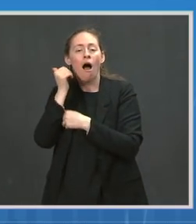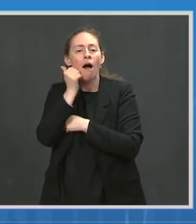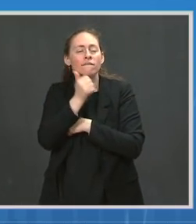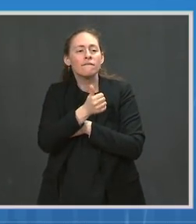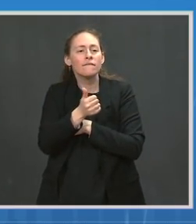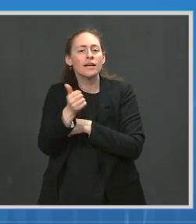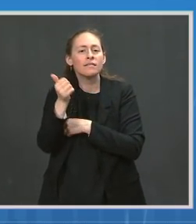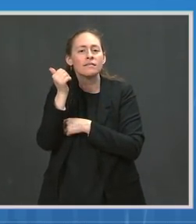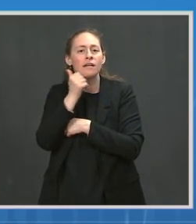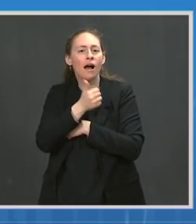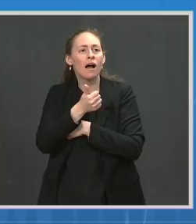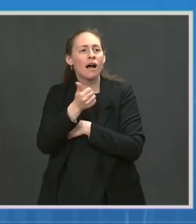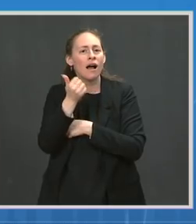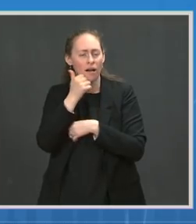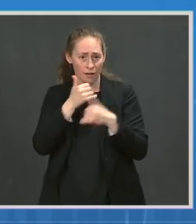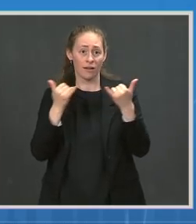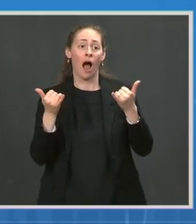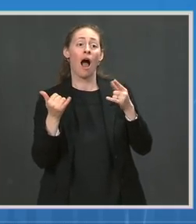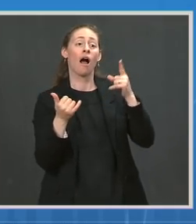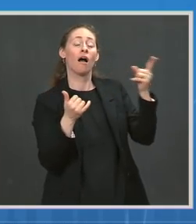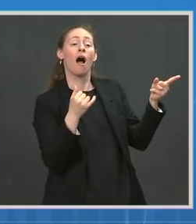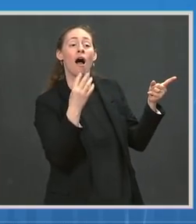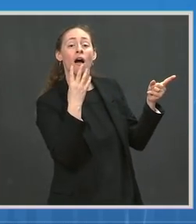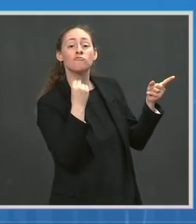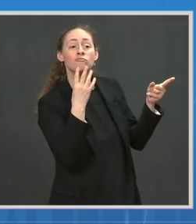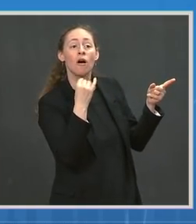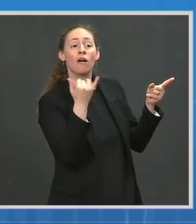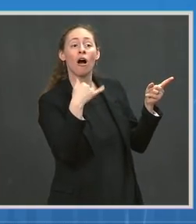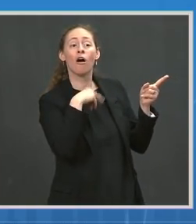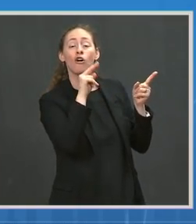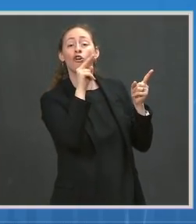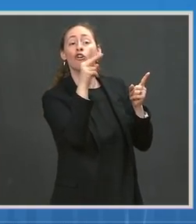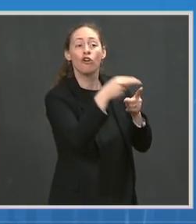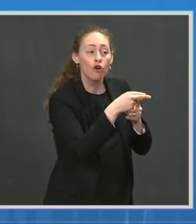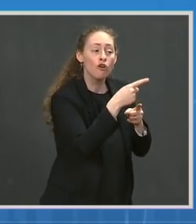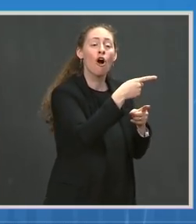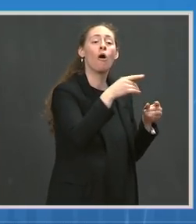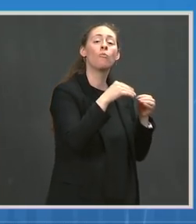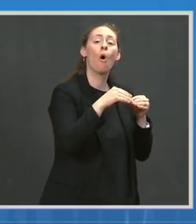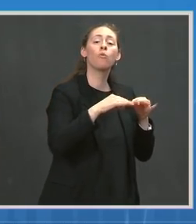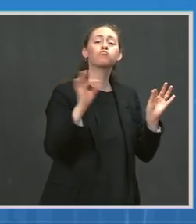and getting to normal, their level of infection now is extremely low,